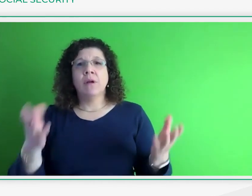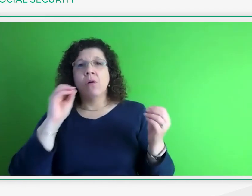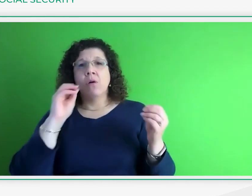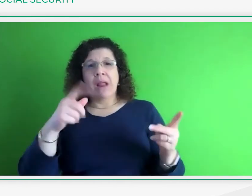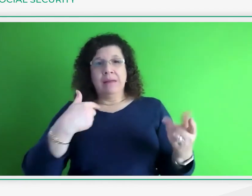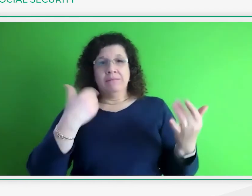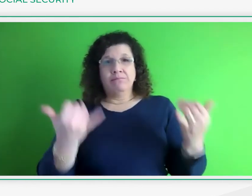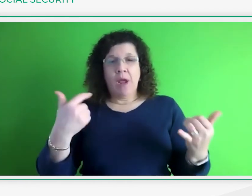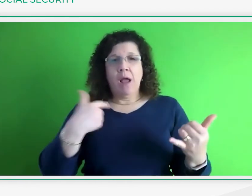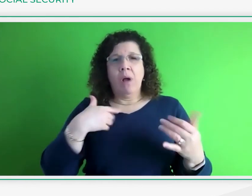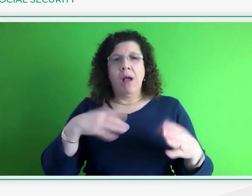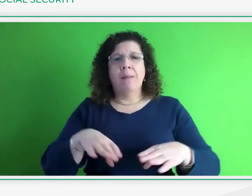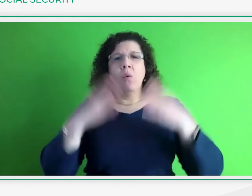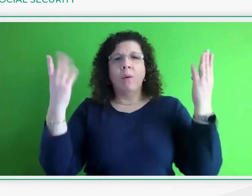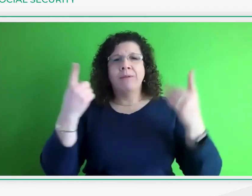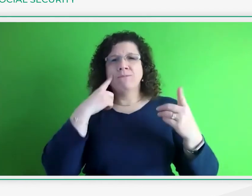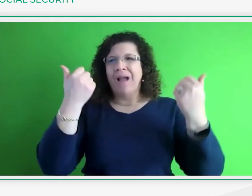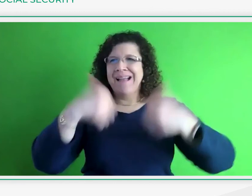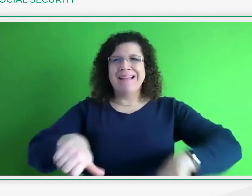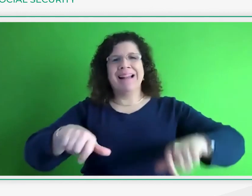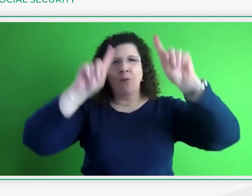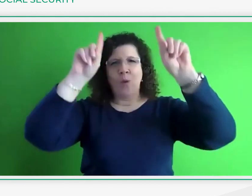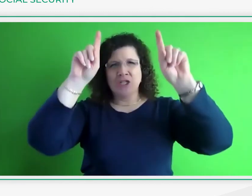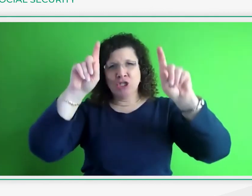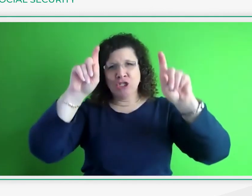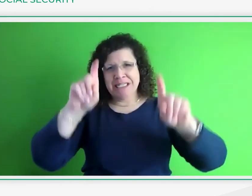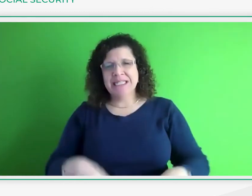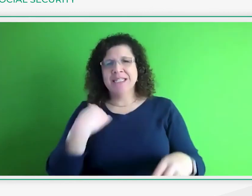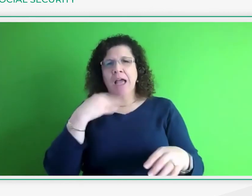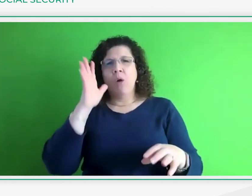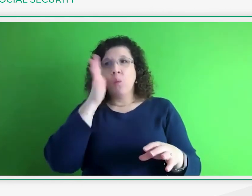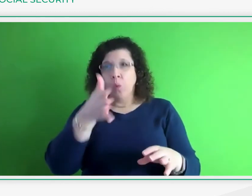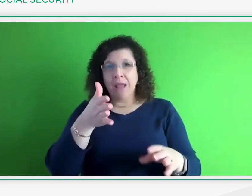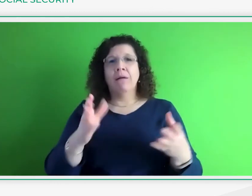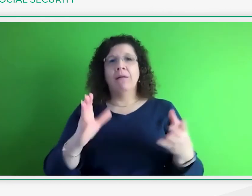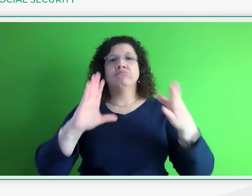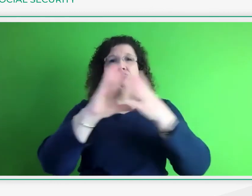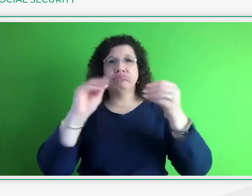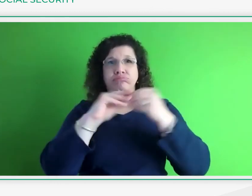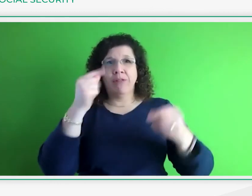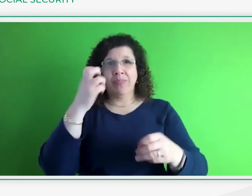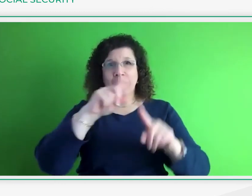Okay, now I'm going to open for any questions that the audience has.